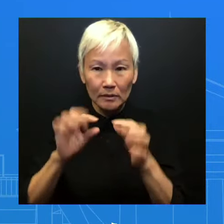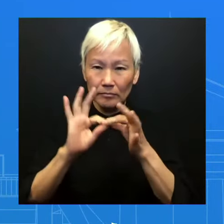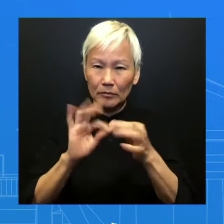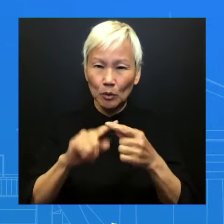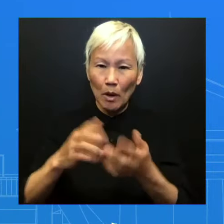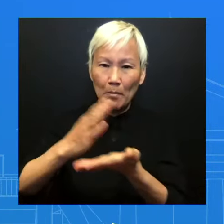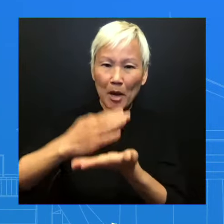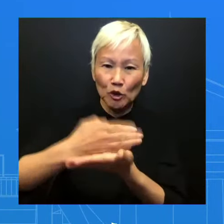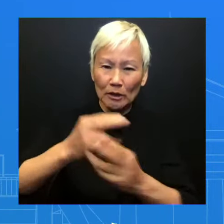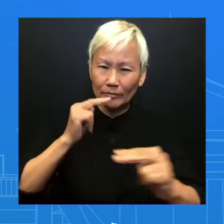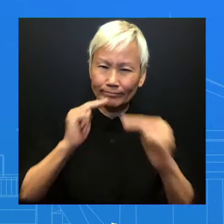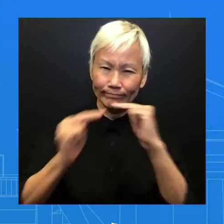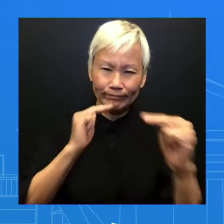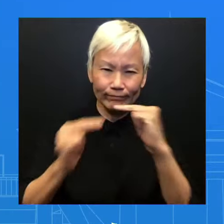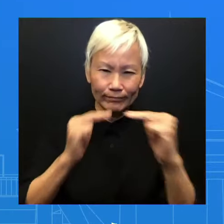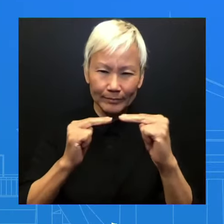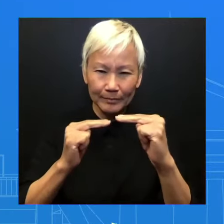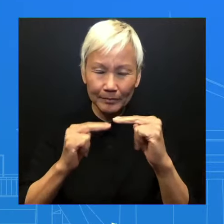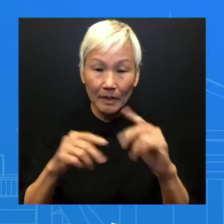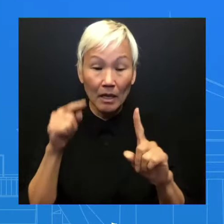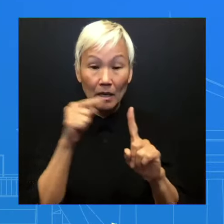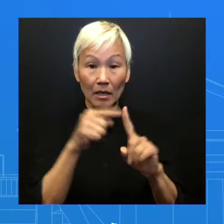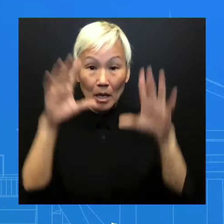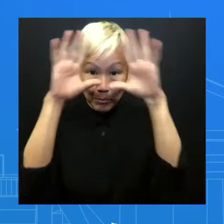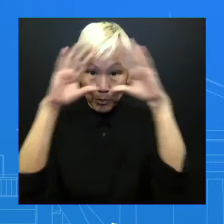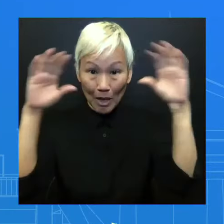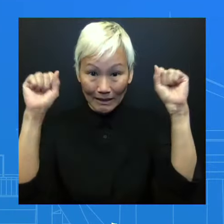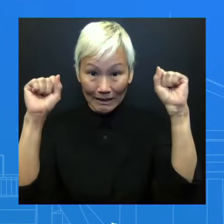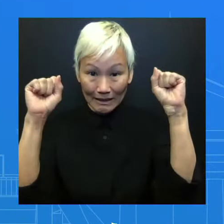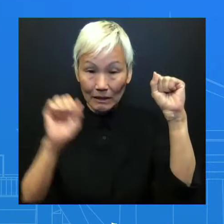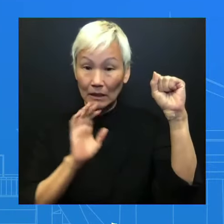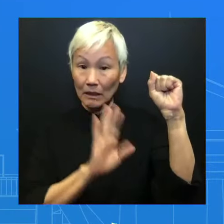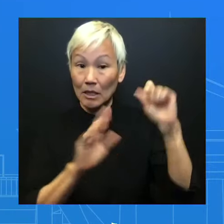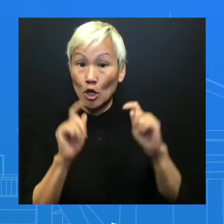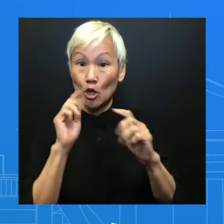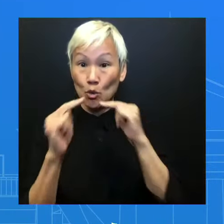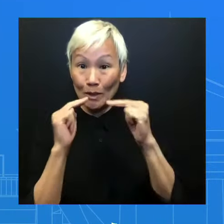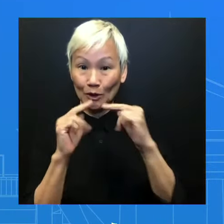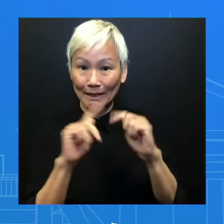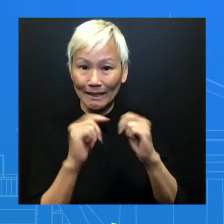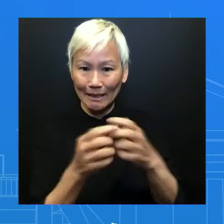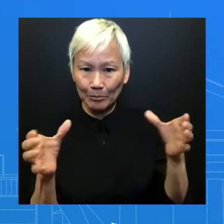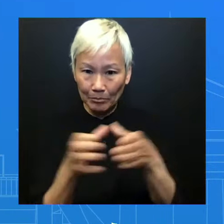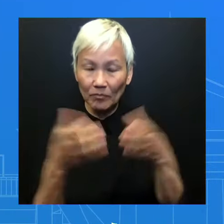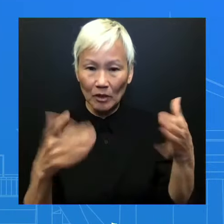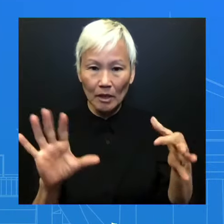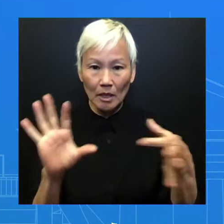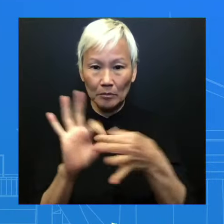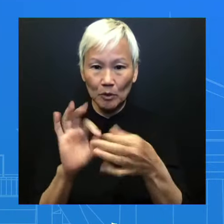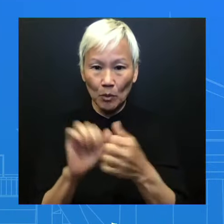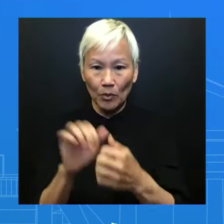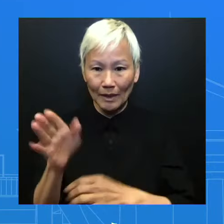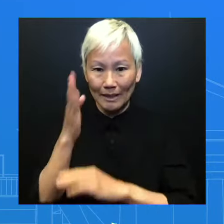negotiating team has had productive discussions with the Speaker's team. And those discussions continue.